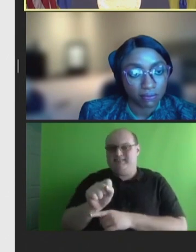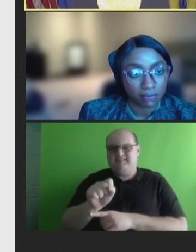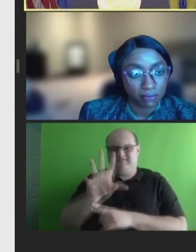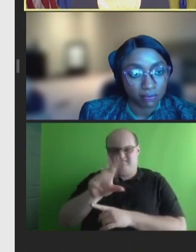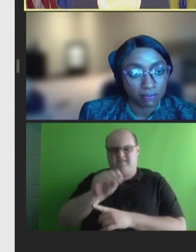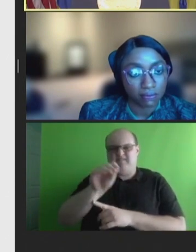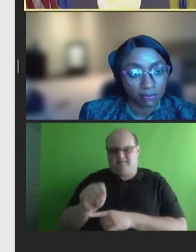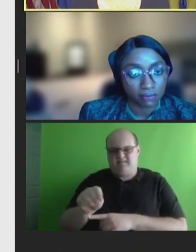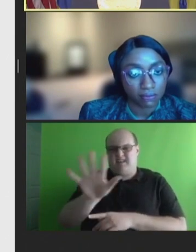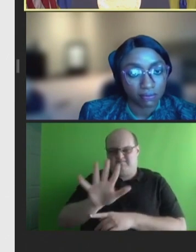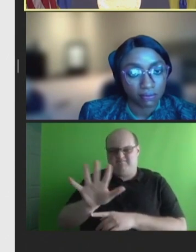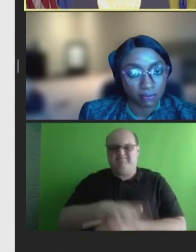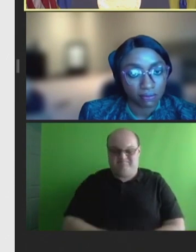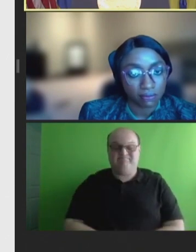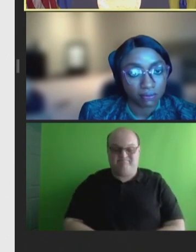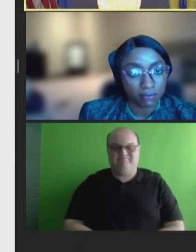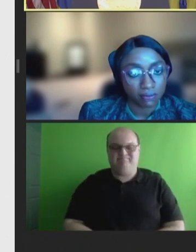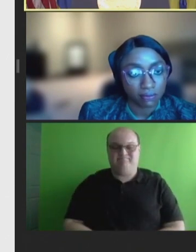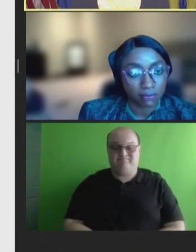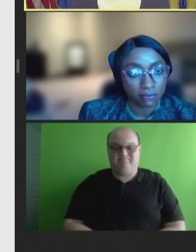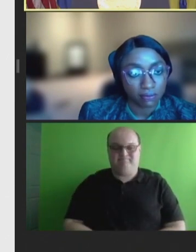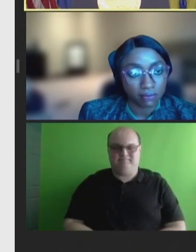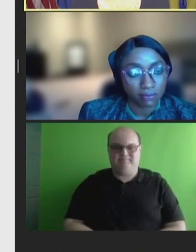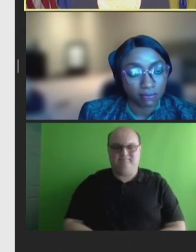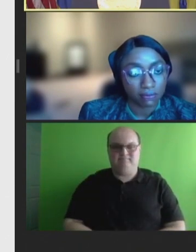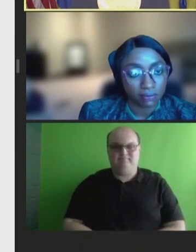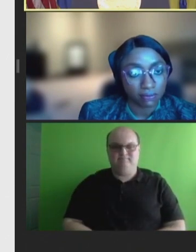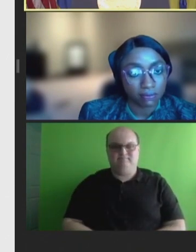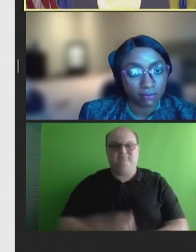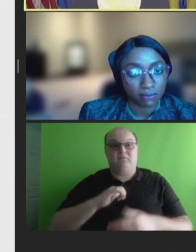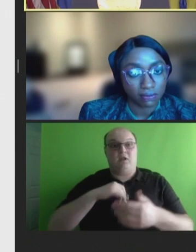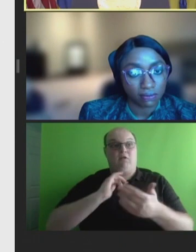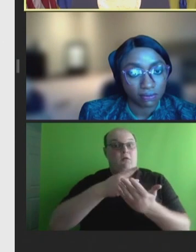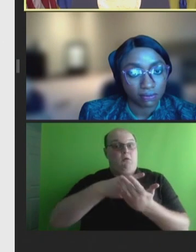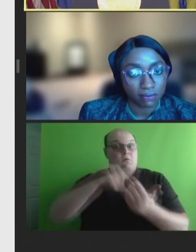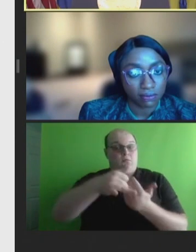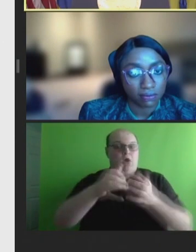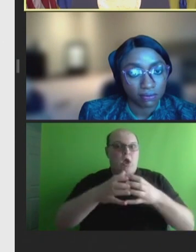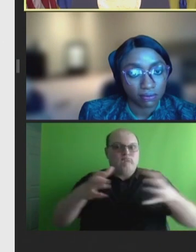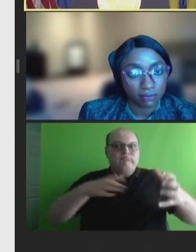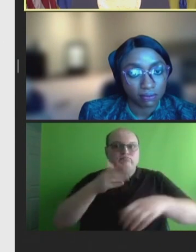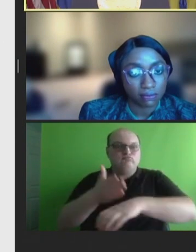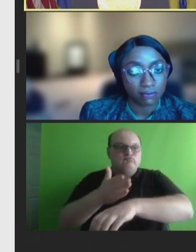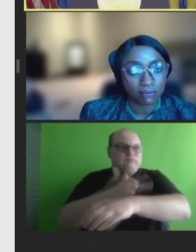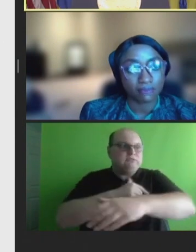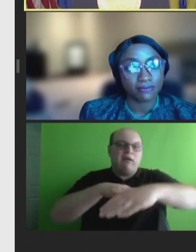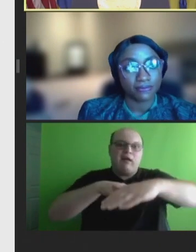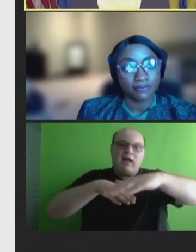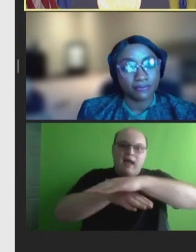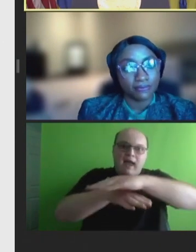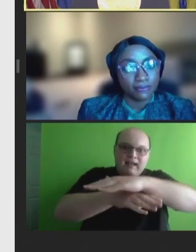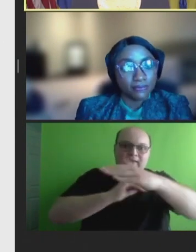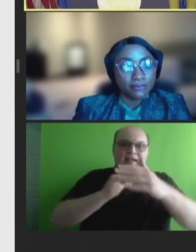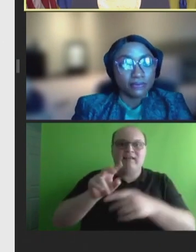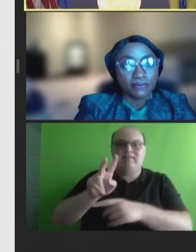Through this provision or this expansion or improving vaccine access, VFC has been able